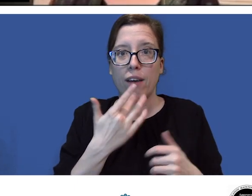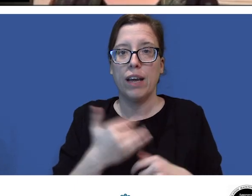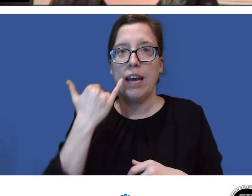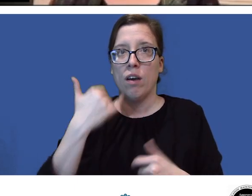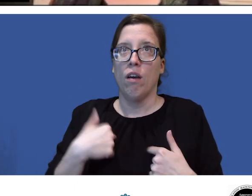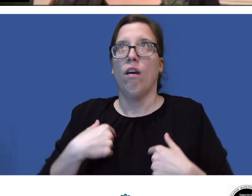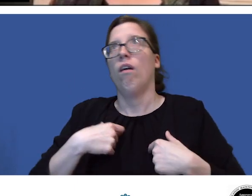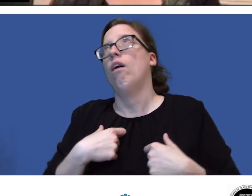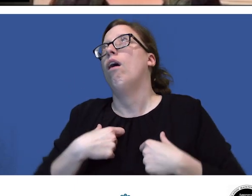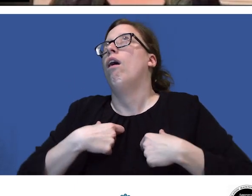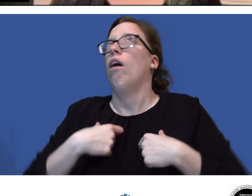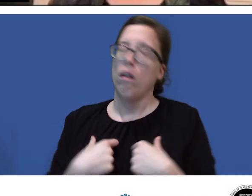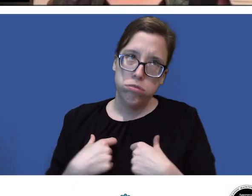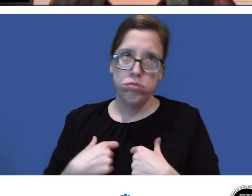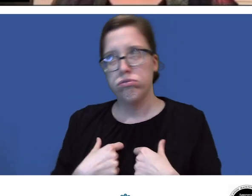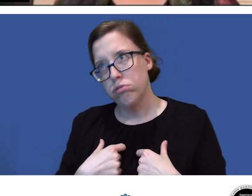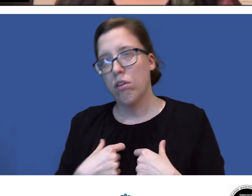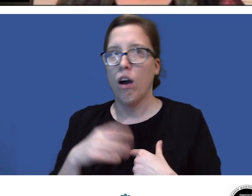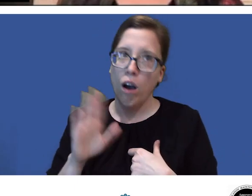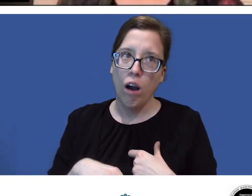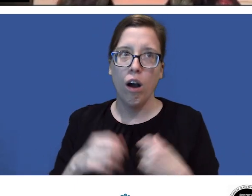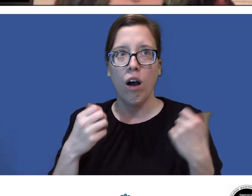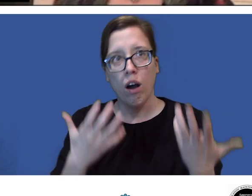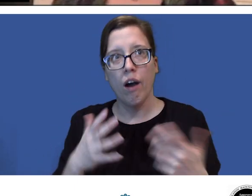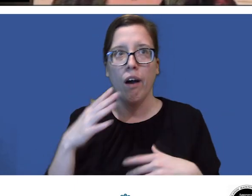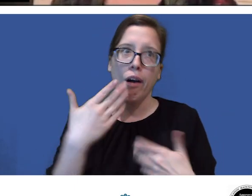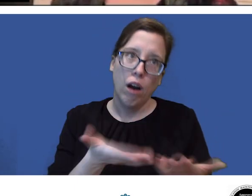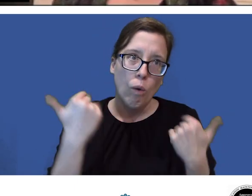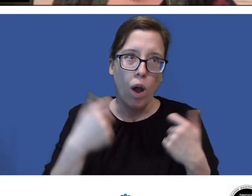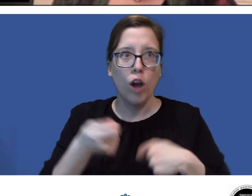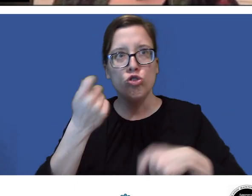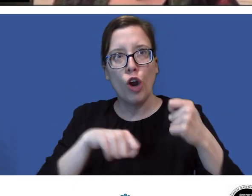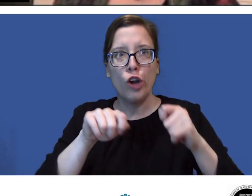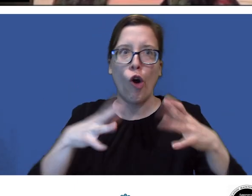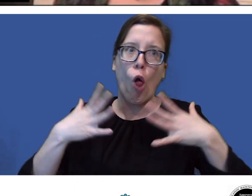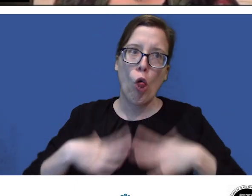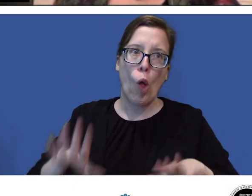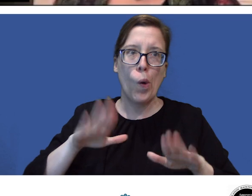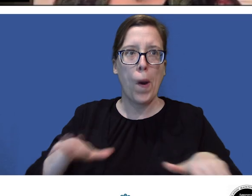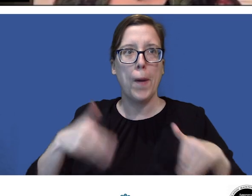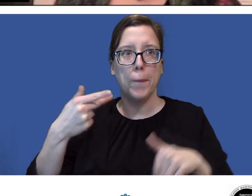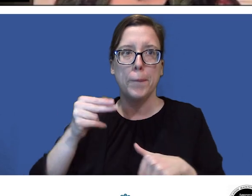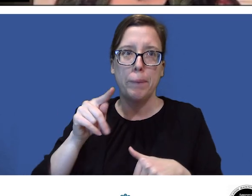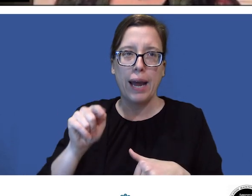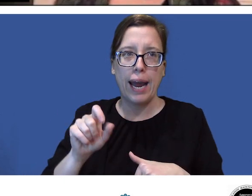And if you are huffing around like "Yeah, let's change your pants",